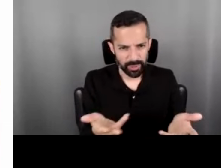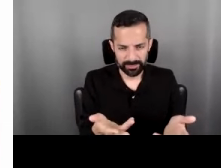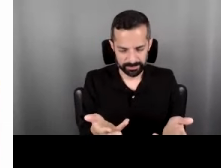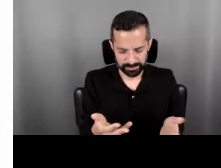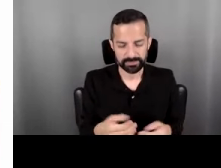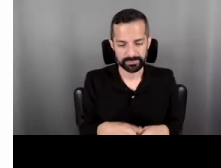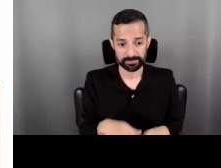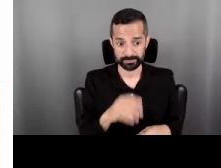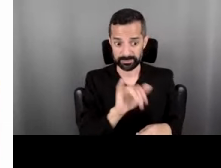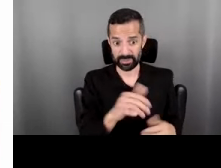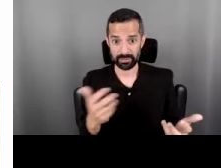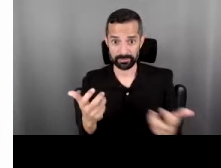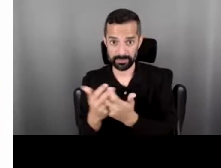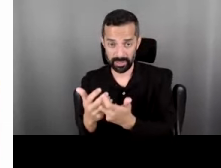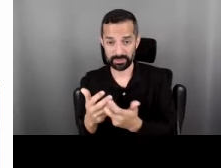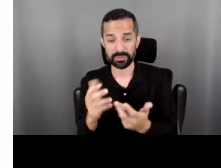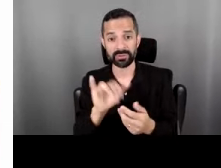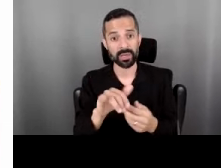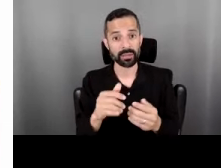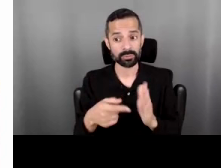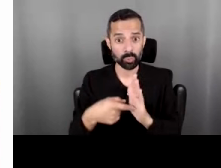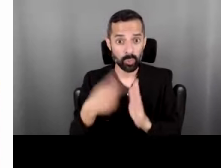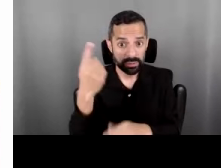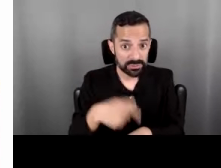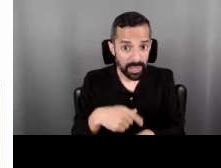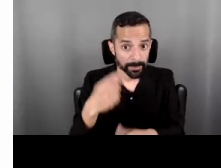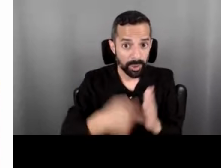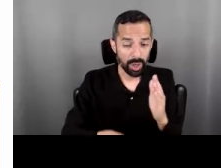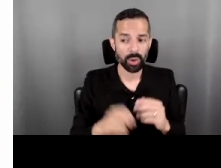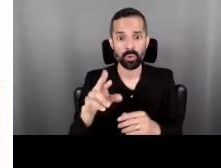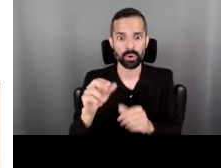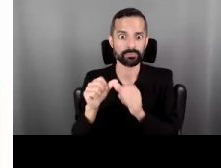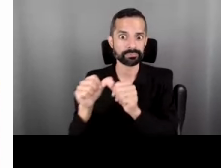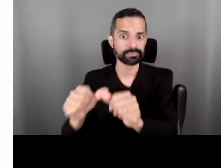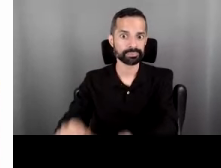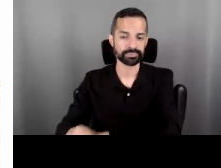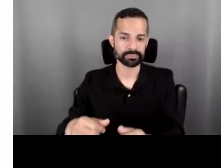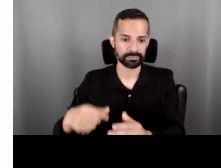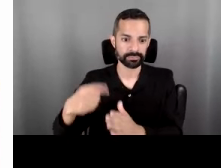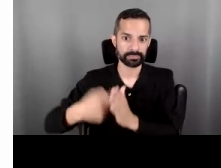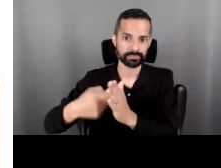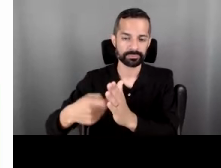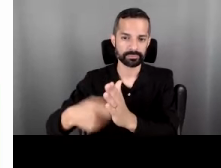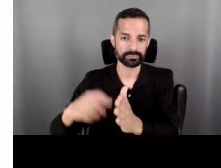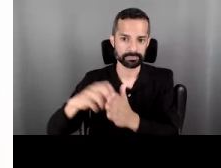whether it's an ongoing cost or one time cost for this resource submission.